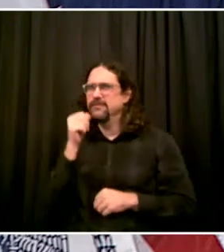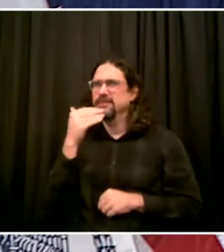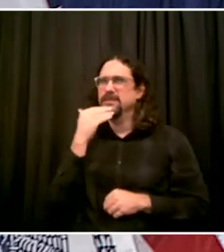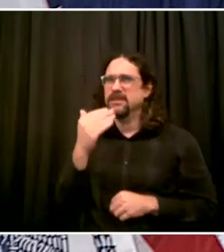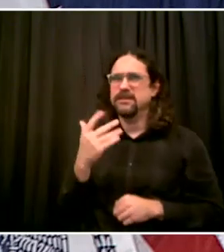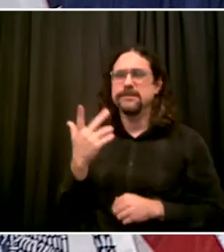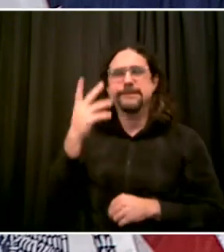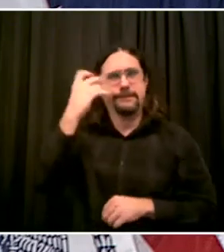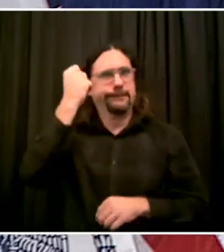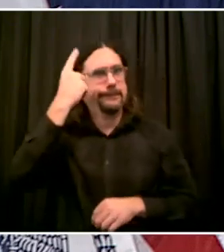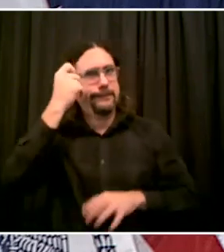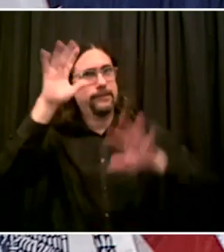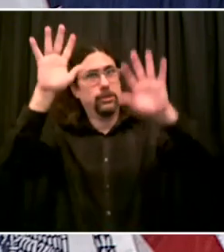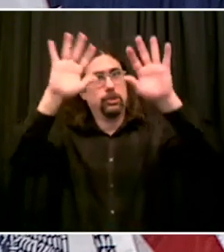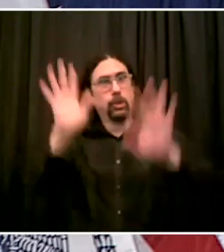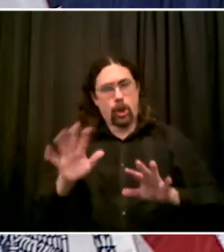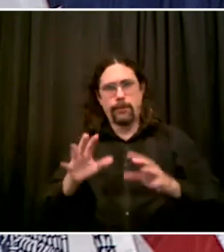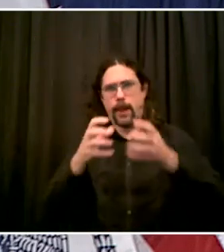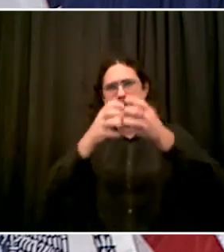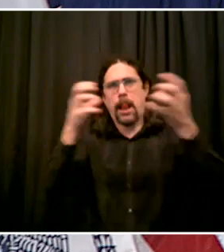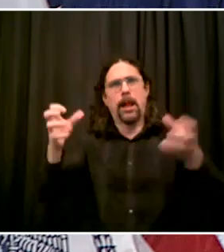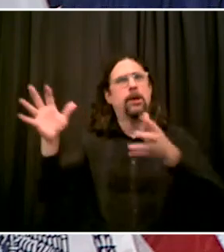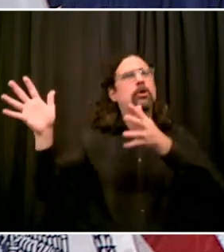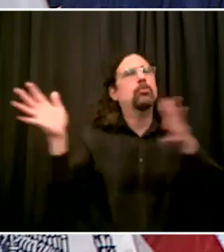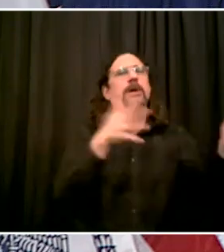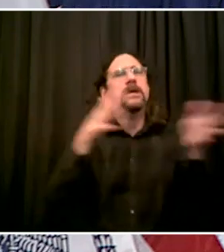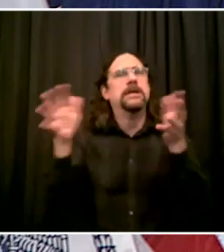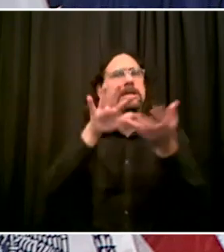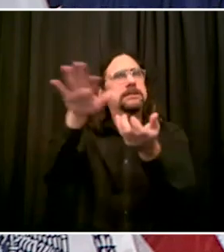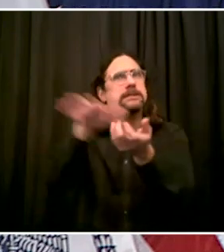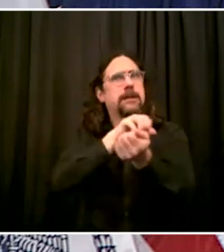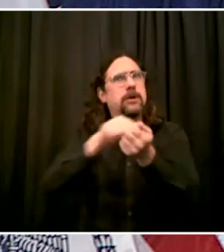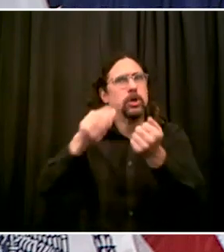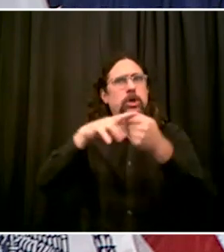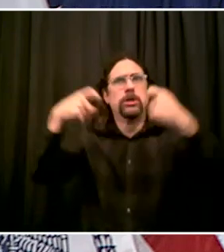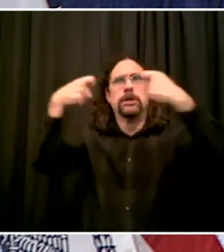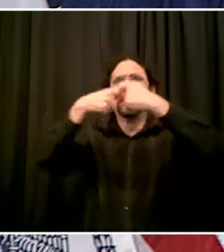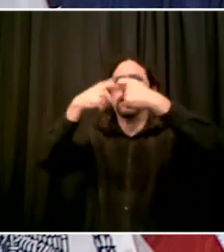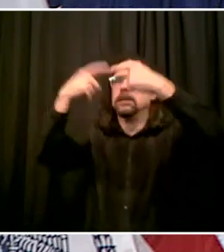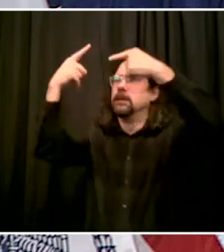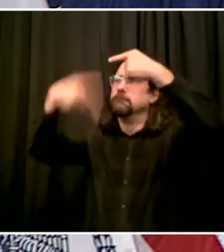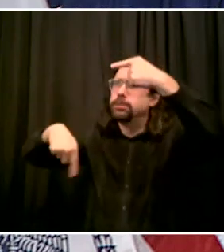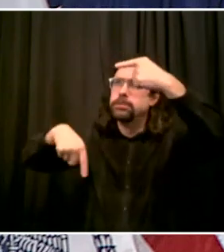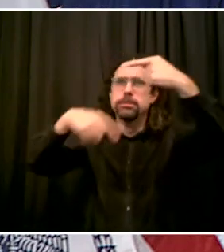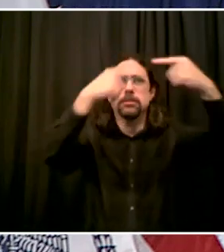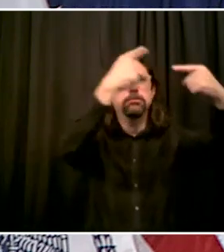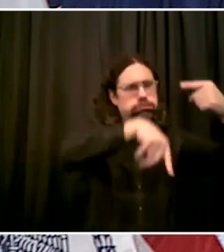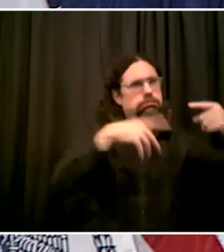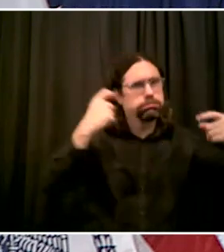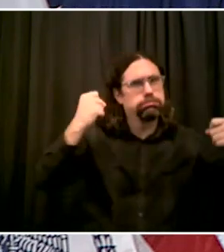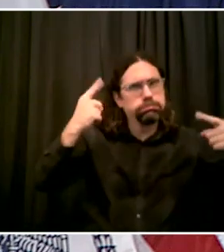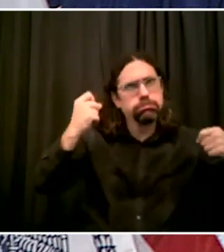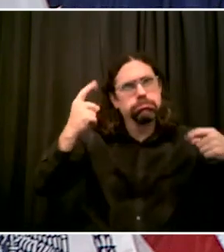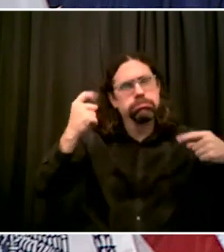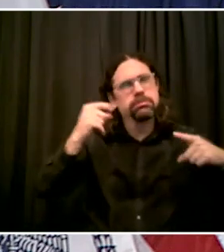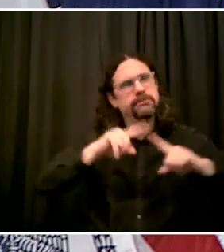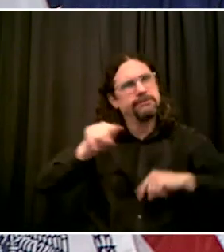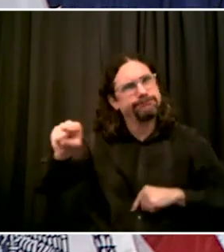SINCE SANDY. WE ARE WORKING WITH THE STATE RIGHT NOW, AND I WANT THE STATE